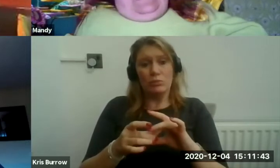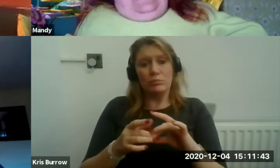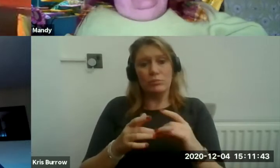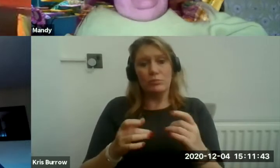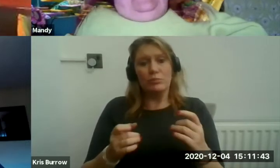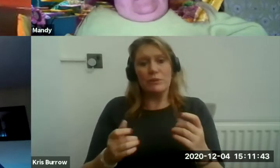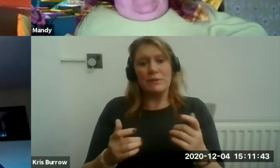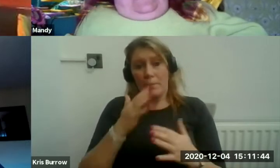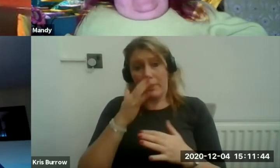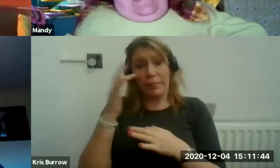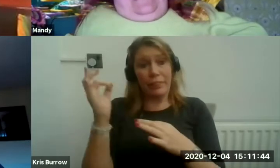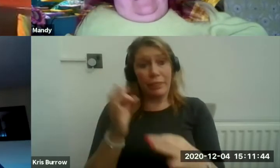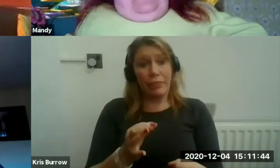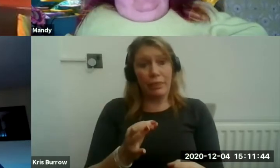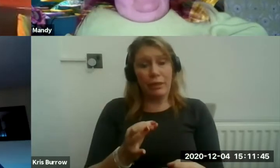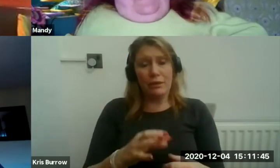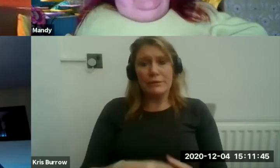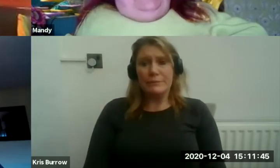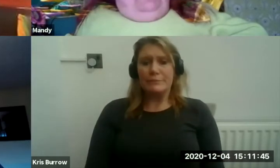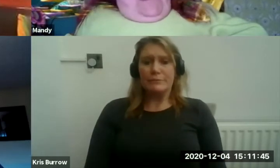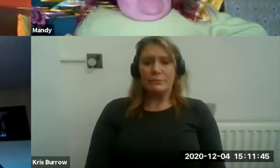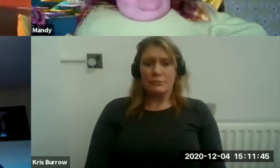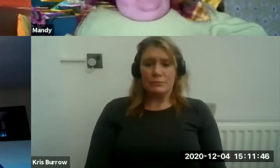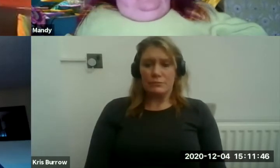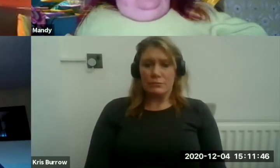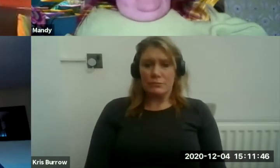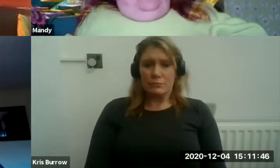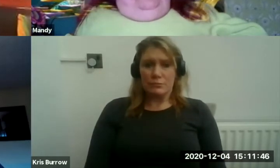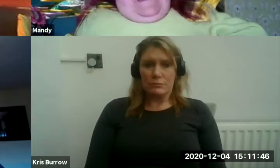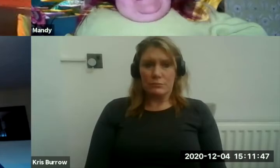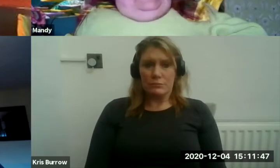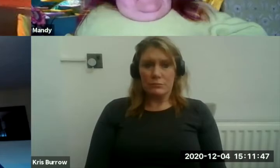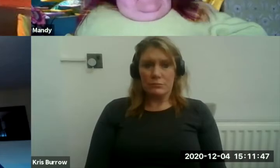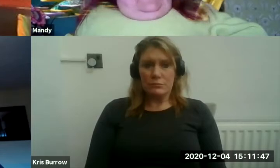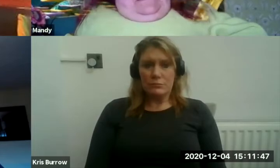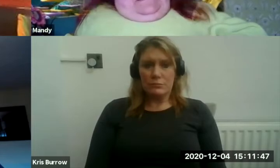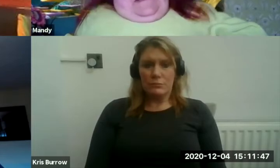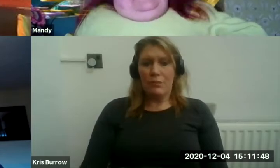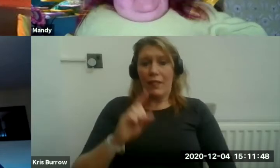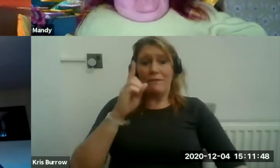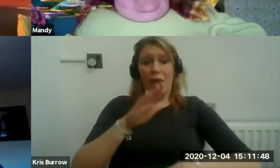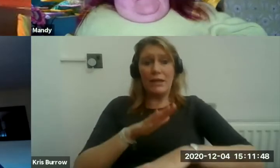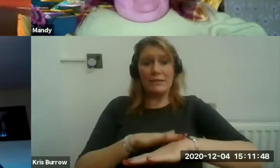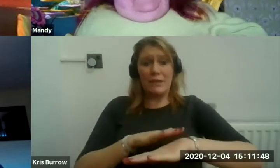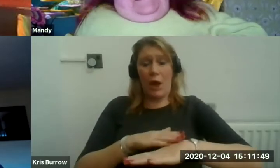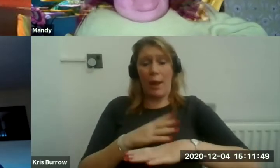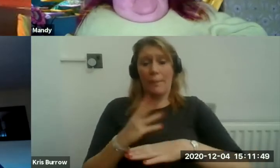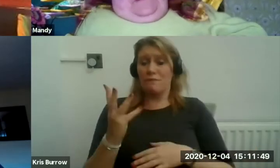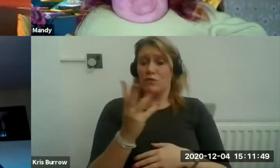attractive. The first time the four of us all met we had a Zoom conversation with